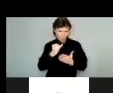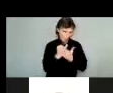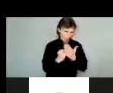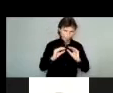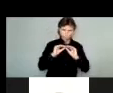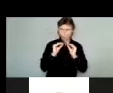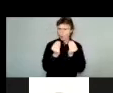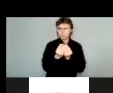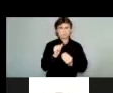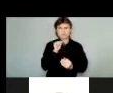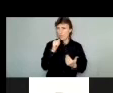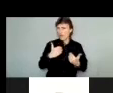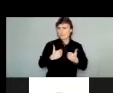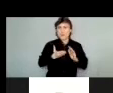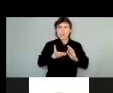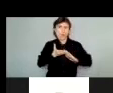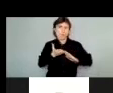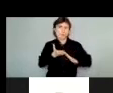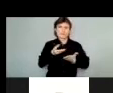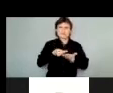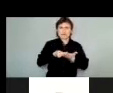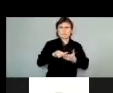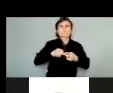receive operational funds from Calgary Arts Development.